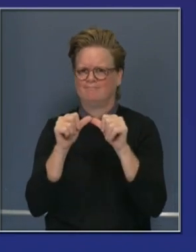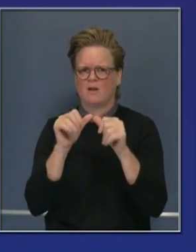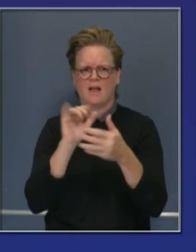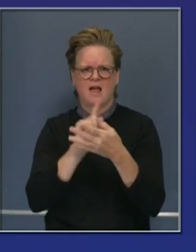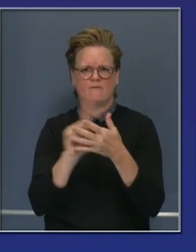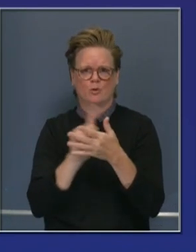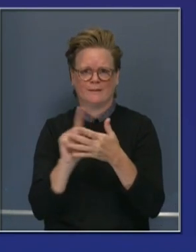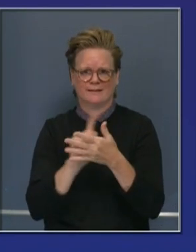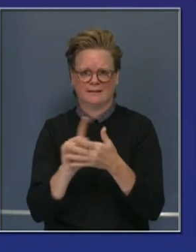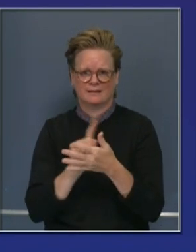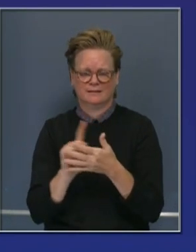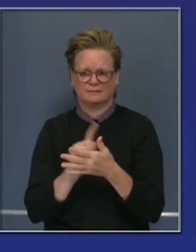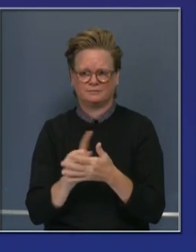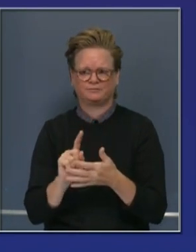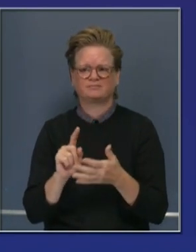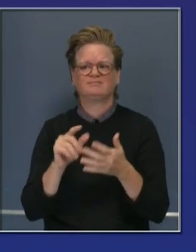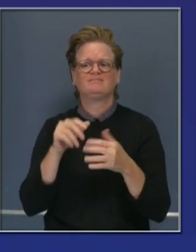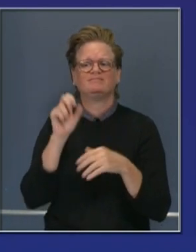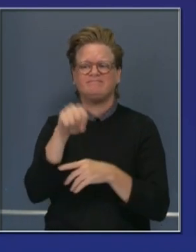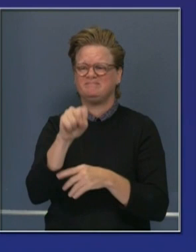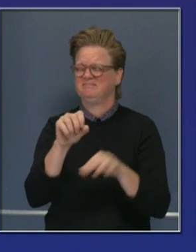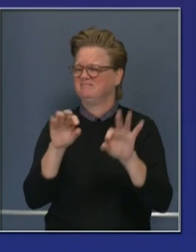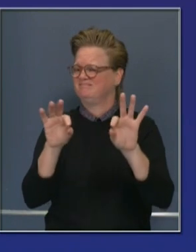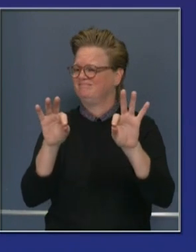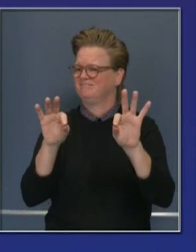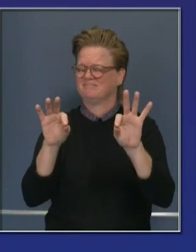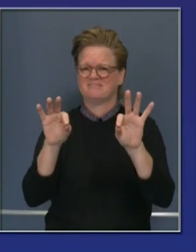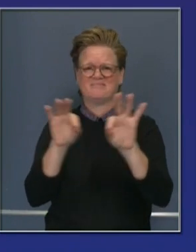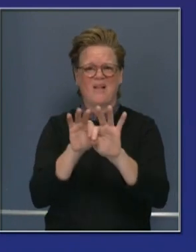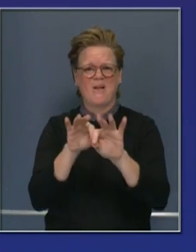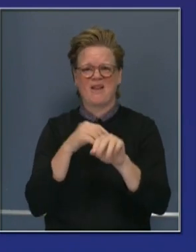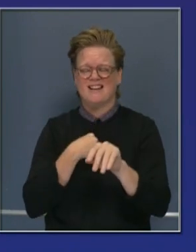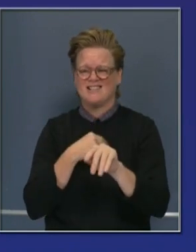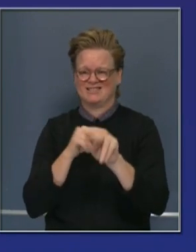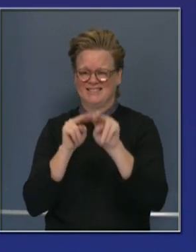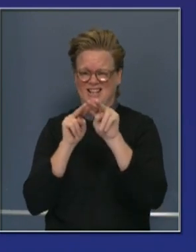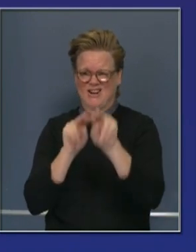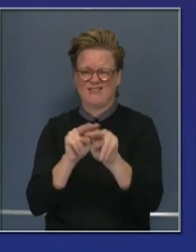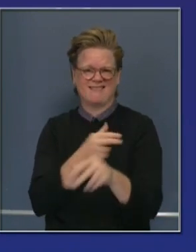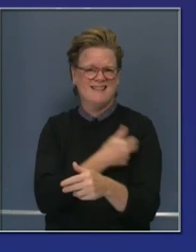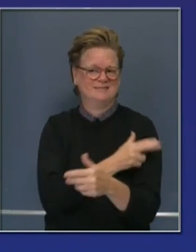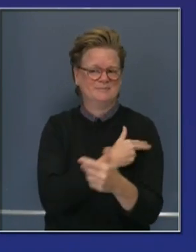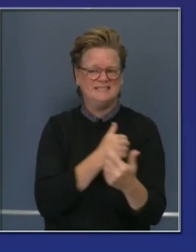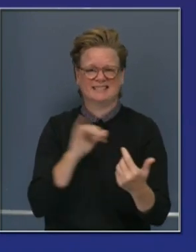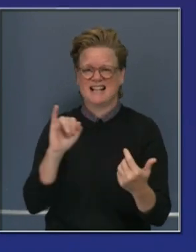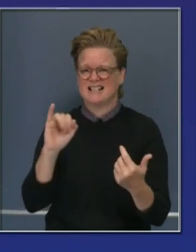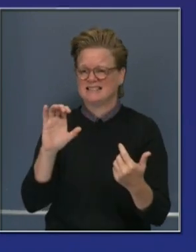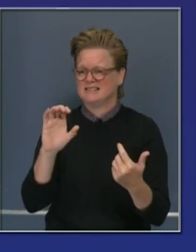HAVE PROPOSALS AND PROCESSES IN PLACE WHERE WE HAVE THIS SO- CALLED EMERGENCY BRAKES. AGAIN THINGS THAT INCLUDE